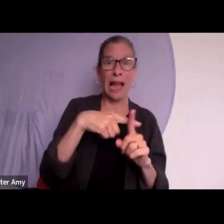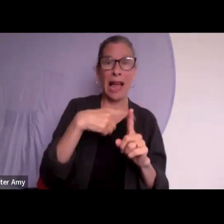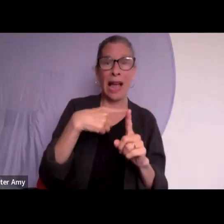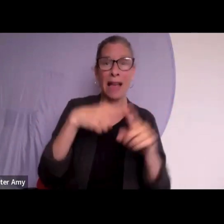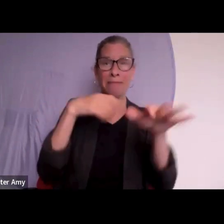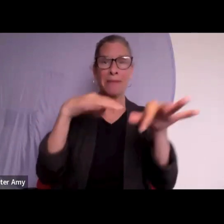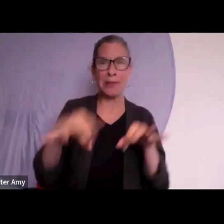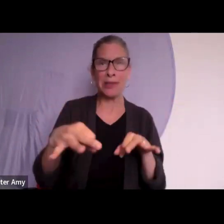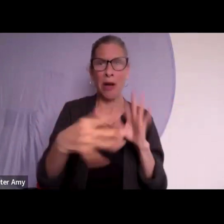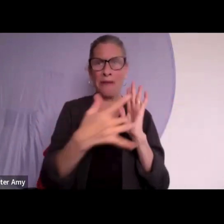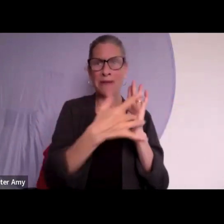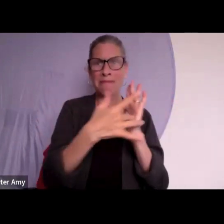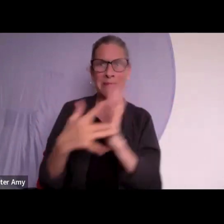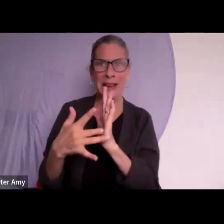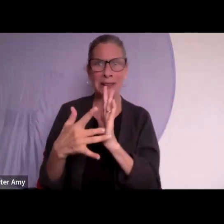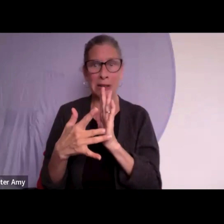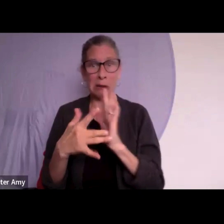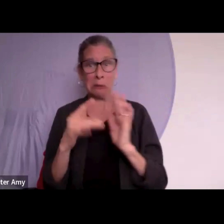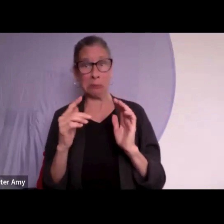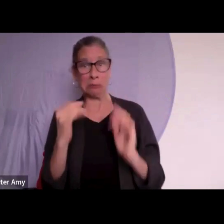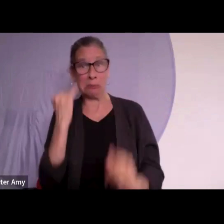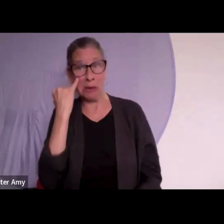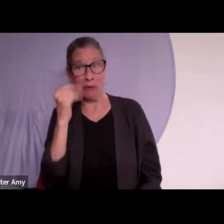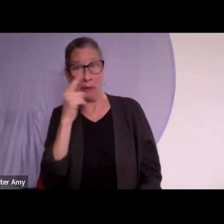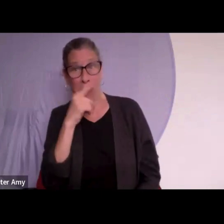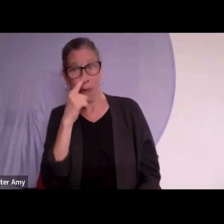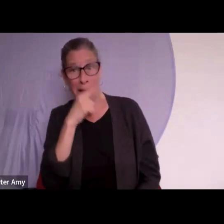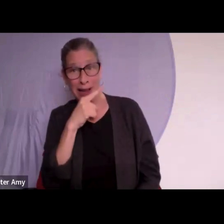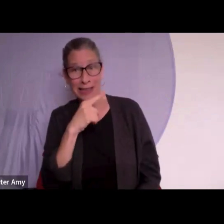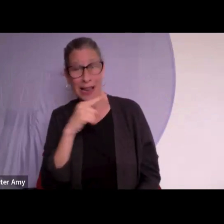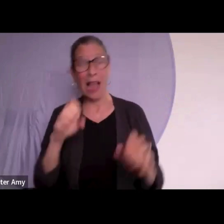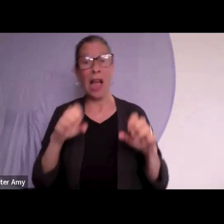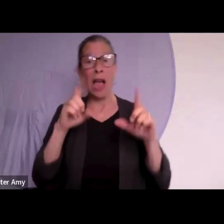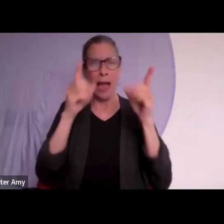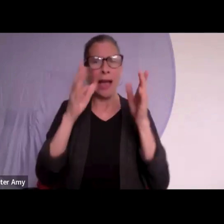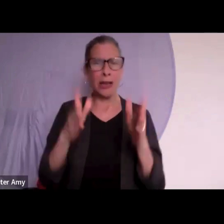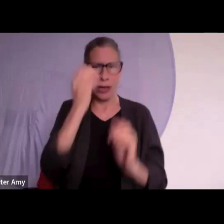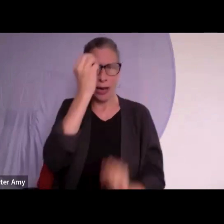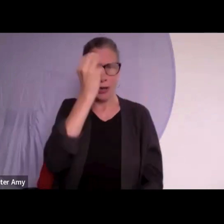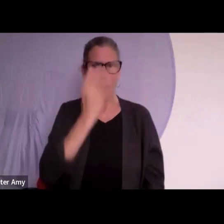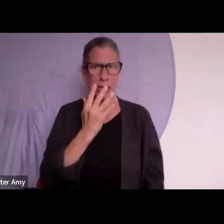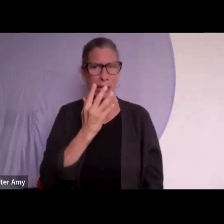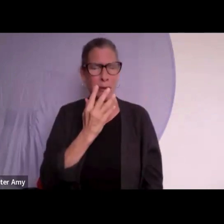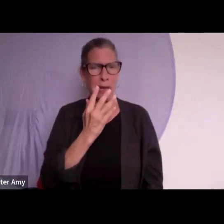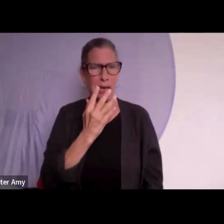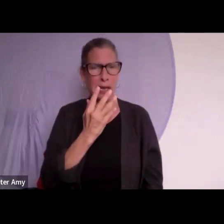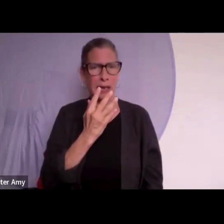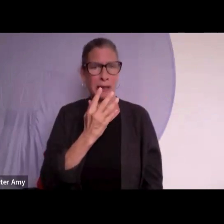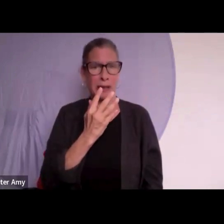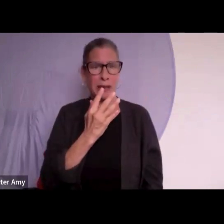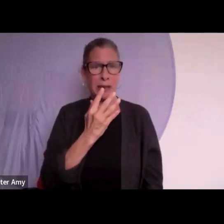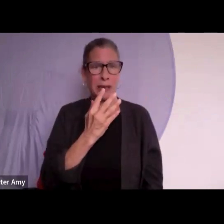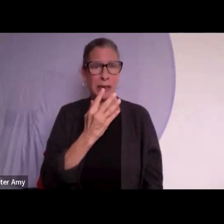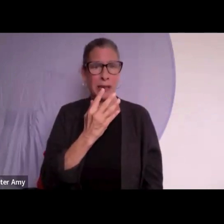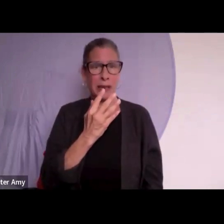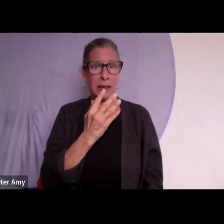technicalities, if that's okay. And I think educators would tell me that it would be wrong to be talking about film without